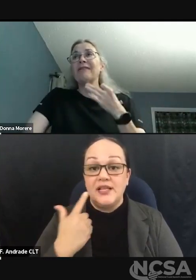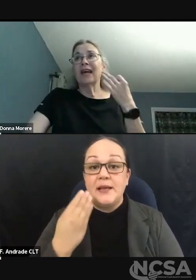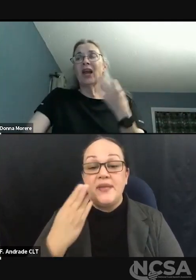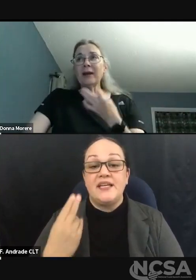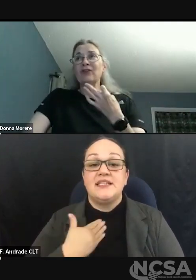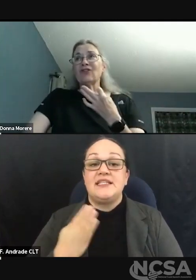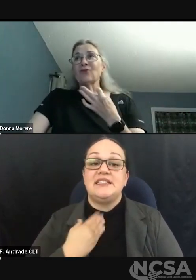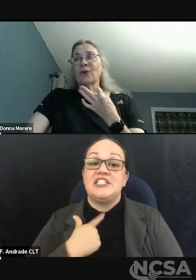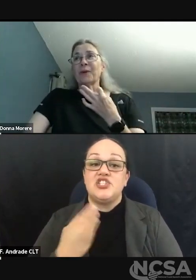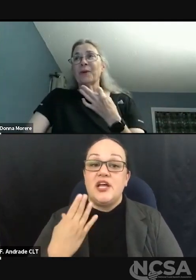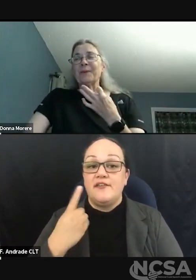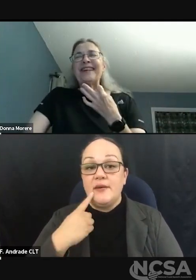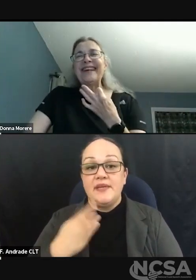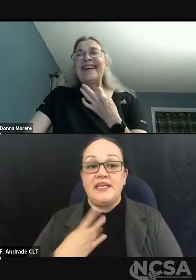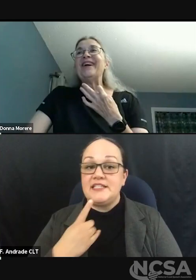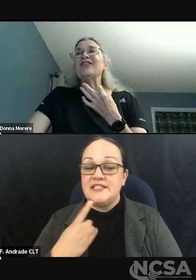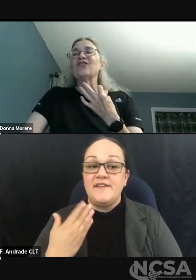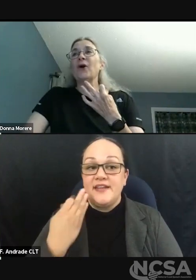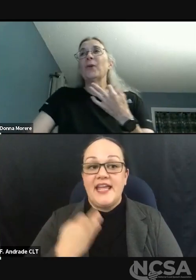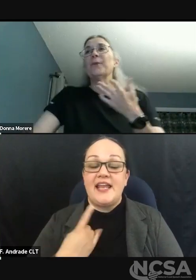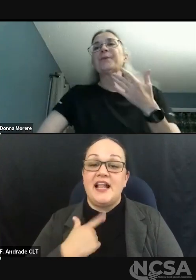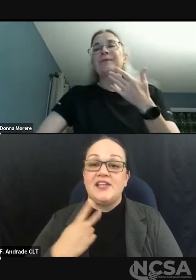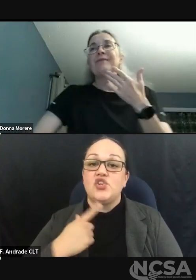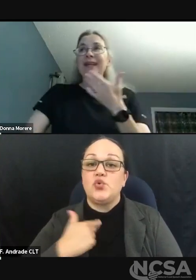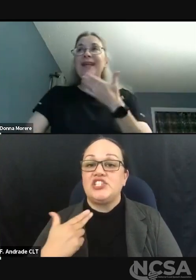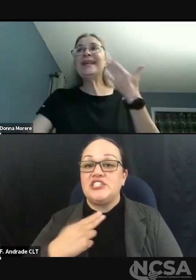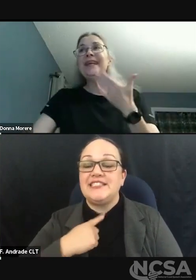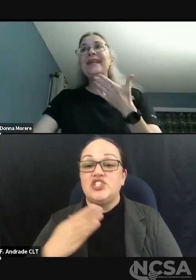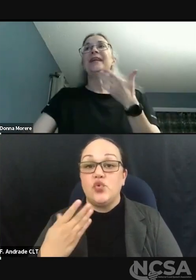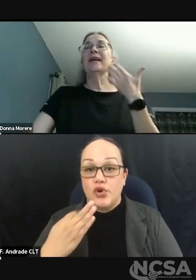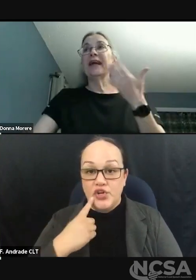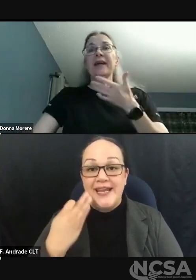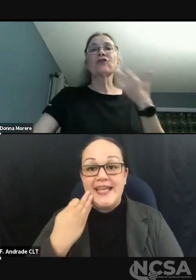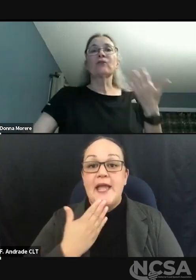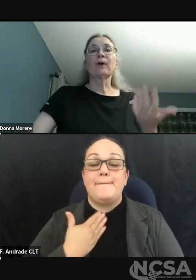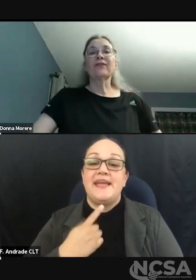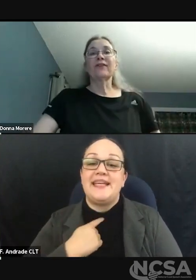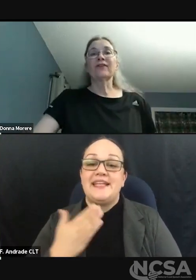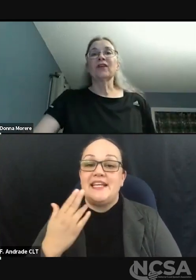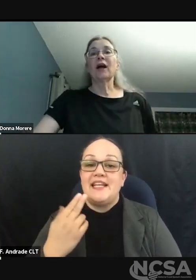he had a language disorder. So who needed that extra processing time